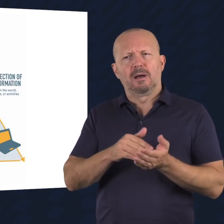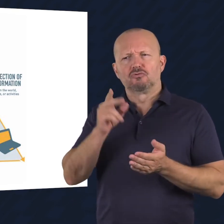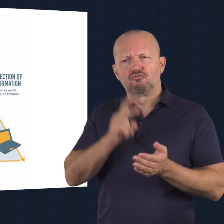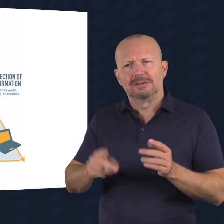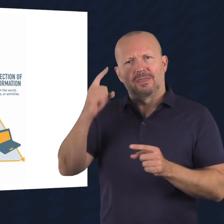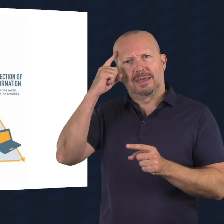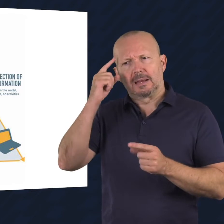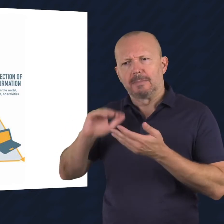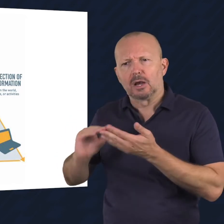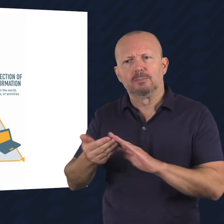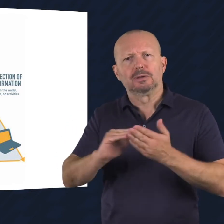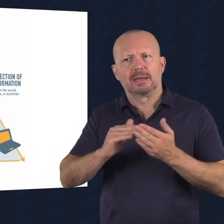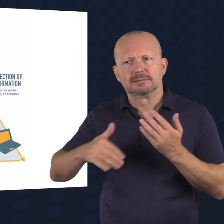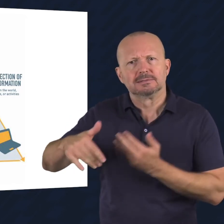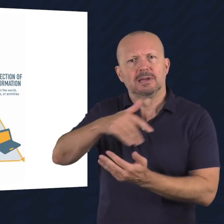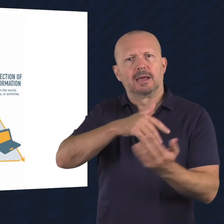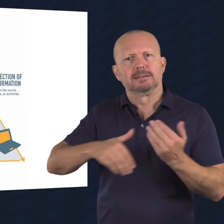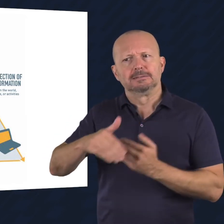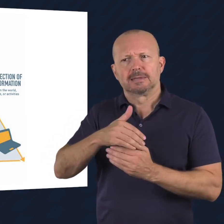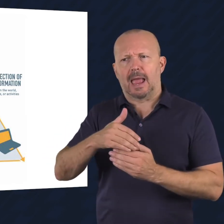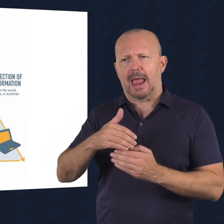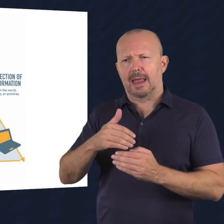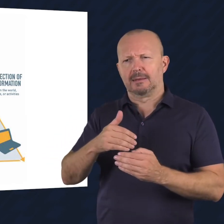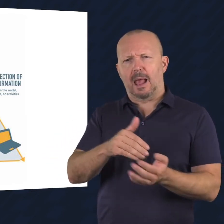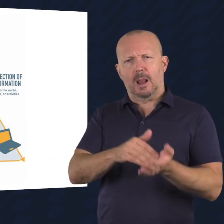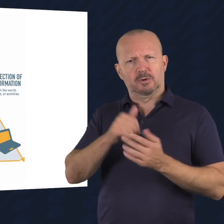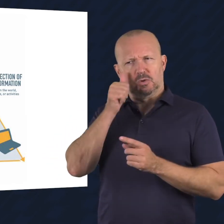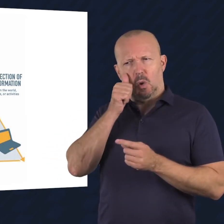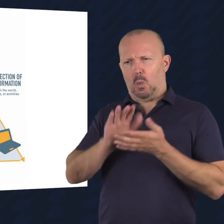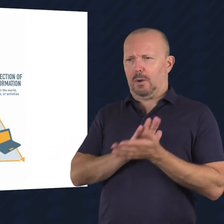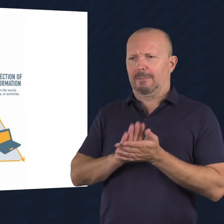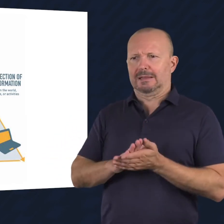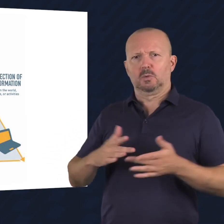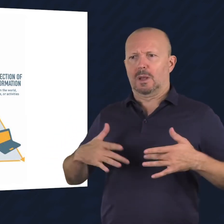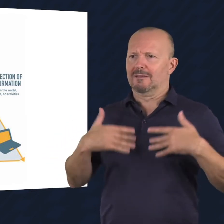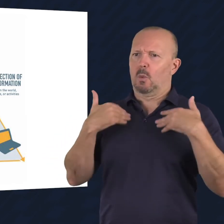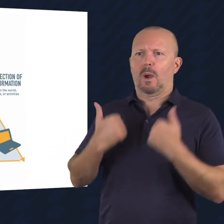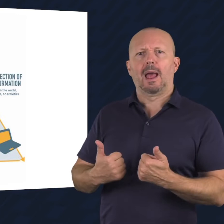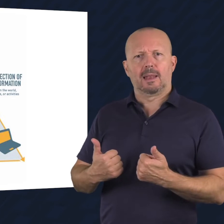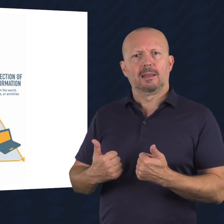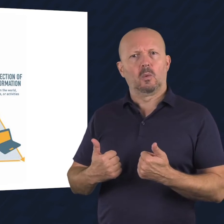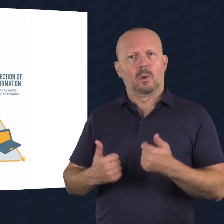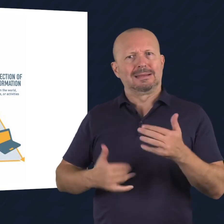understanding of societies and cultures and enrich the possibilities of living well in a data intensive world?